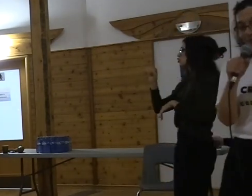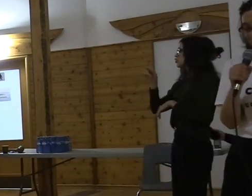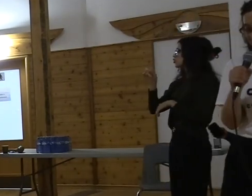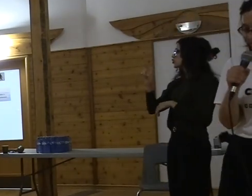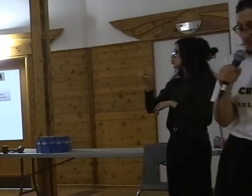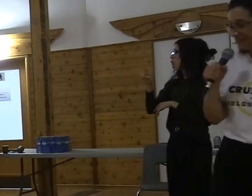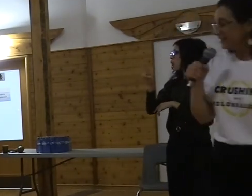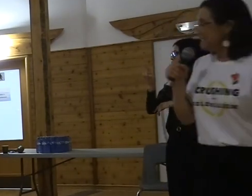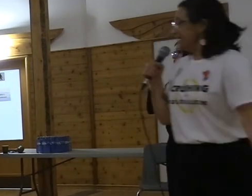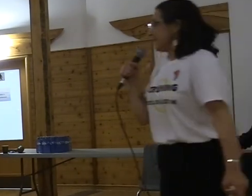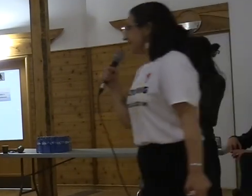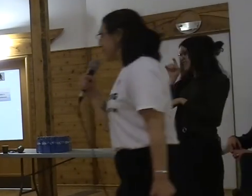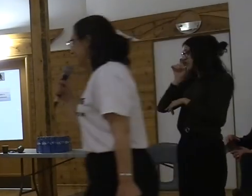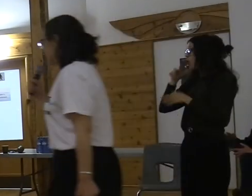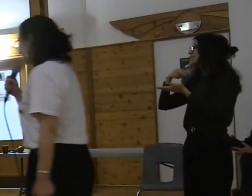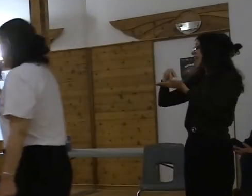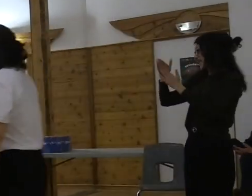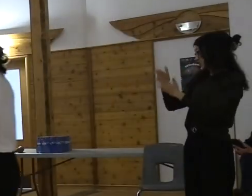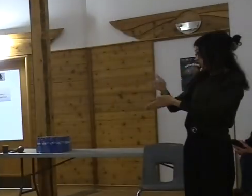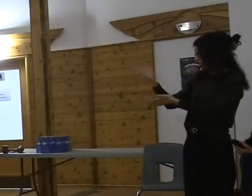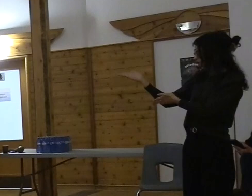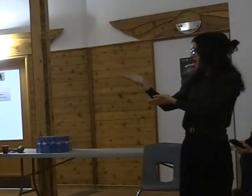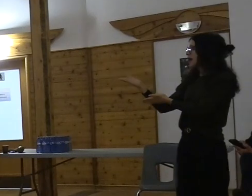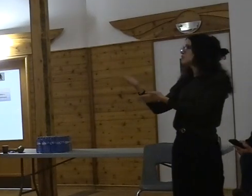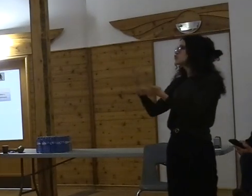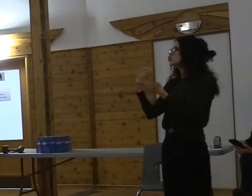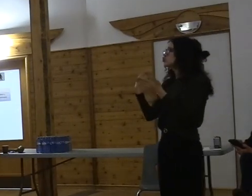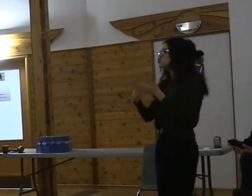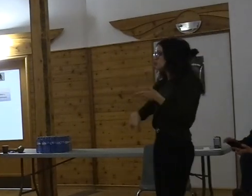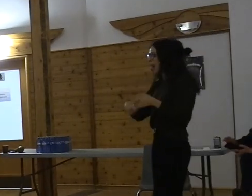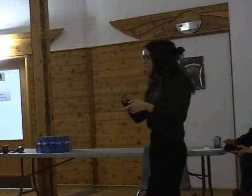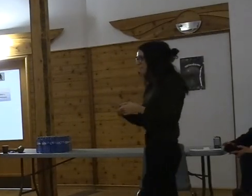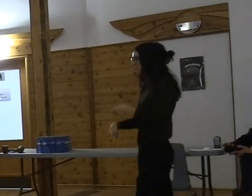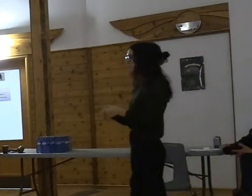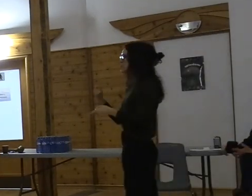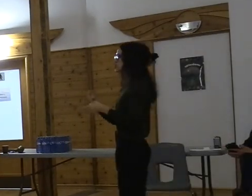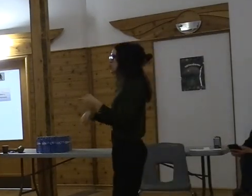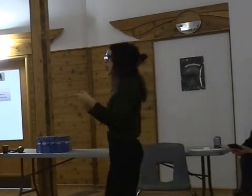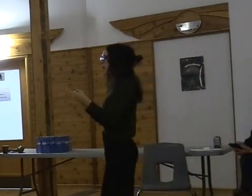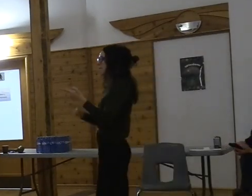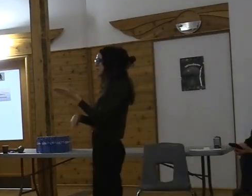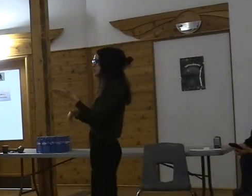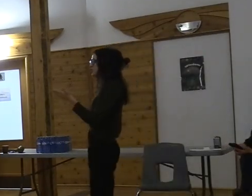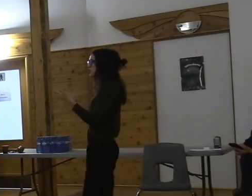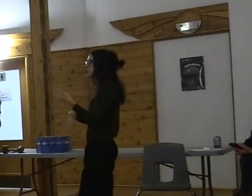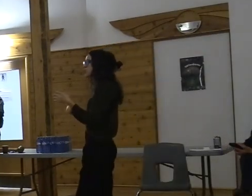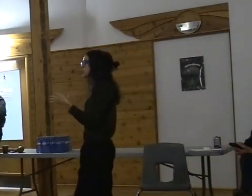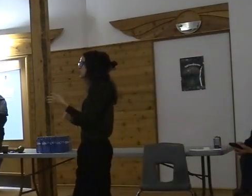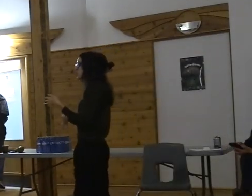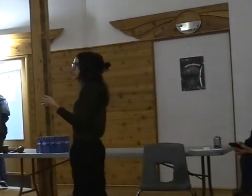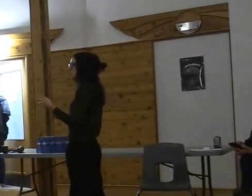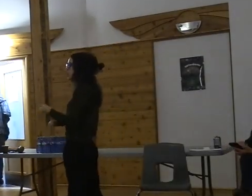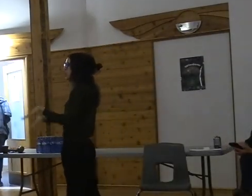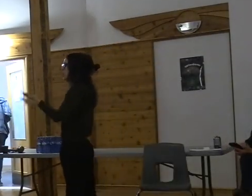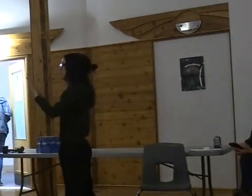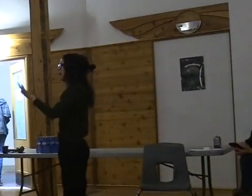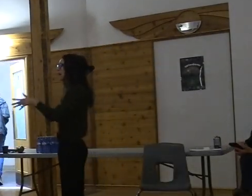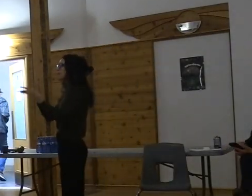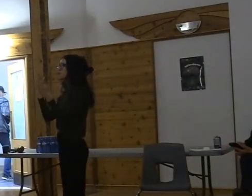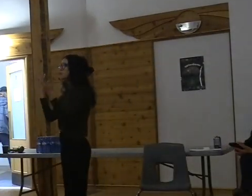Gail Pruden and uh I just, I have no words. What a beautiful moment